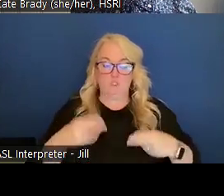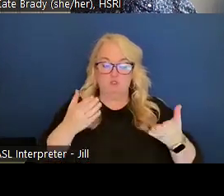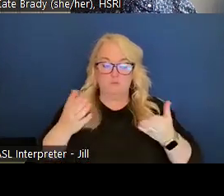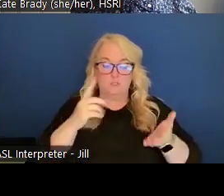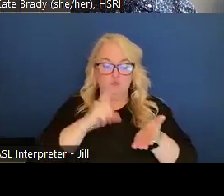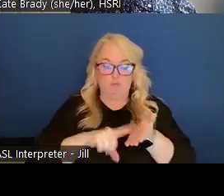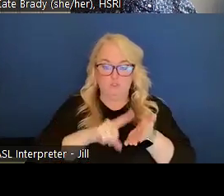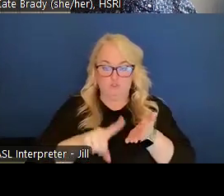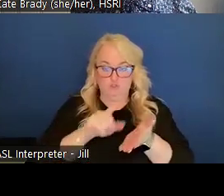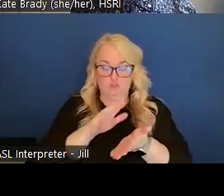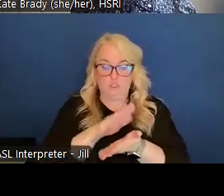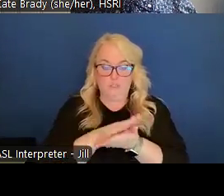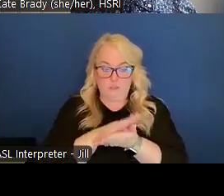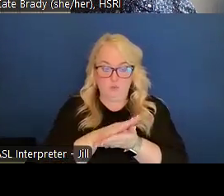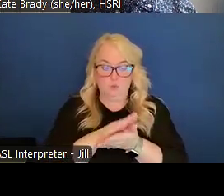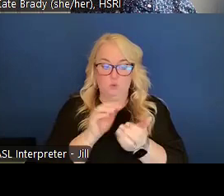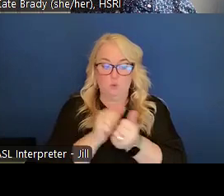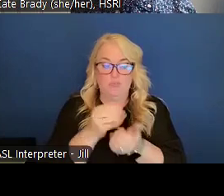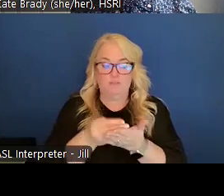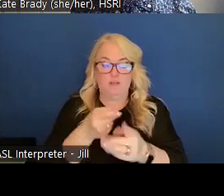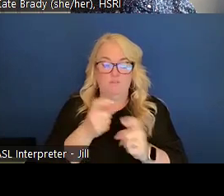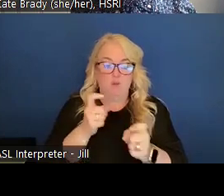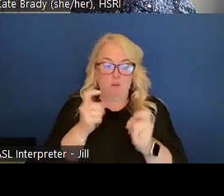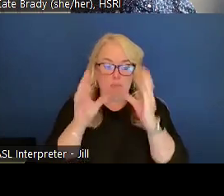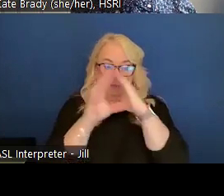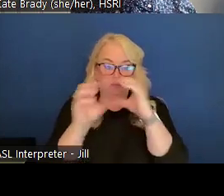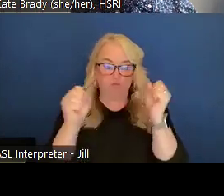Institute with funding from the Administration for Community